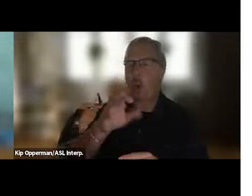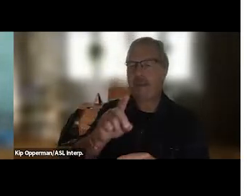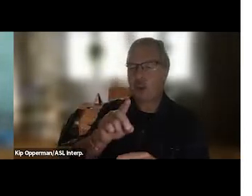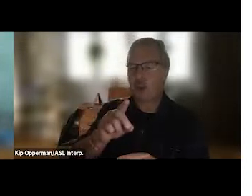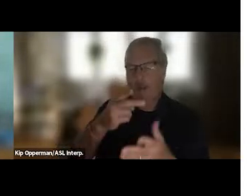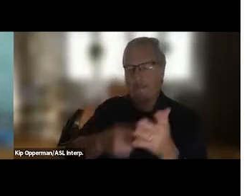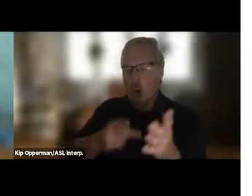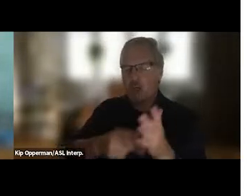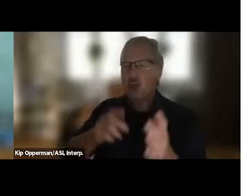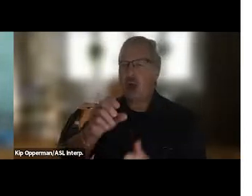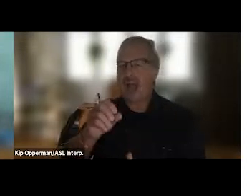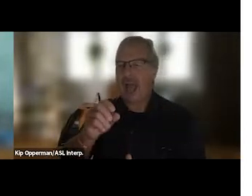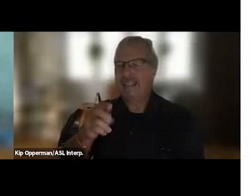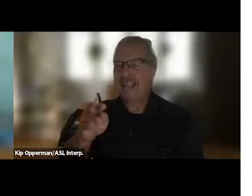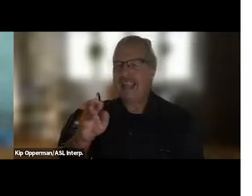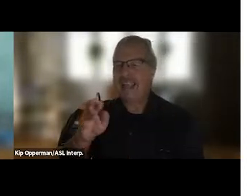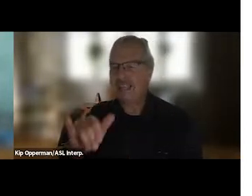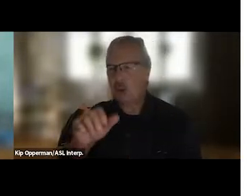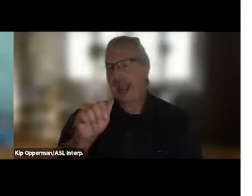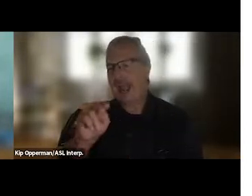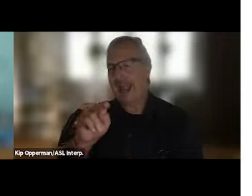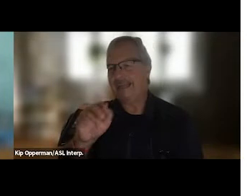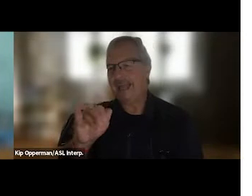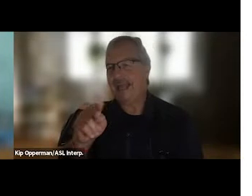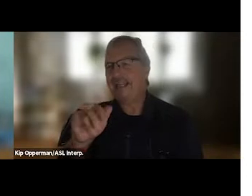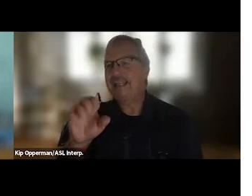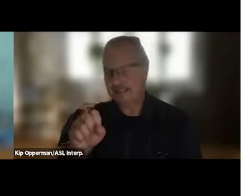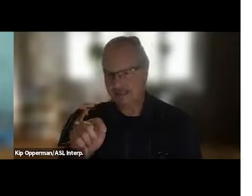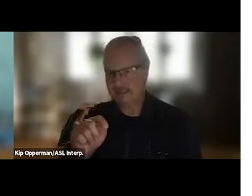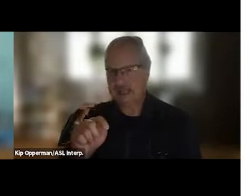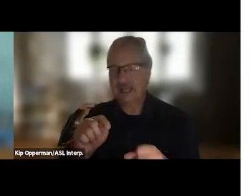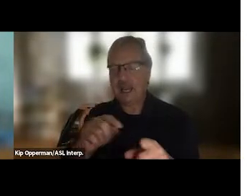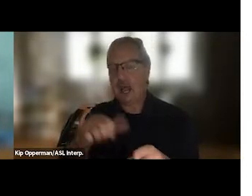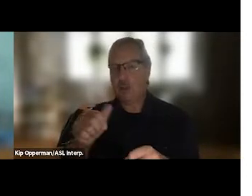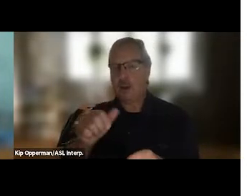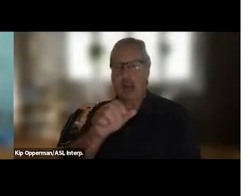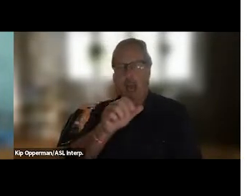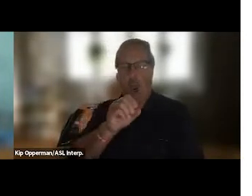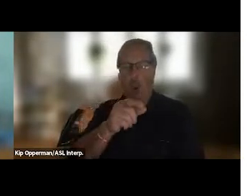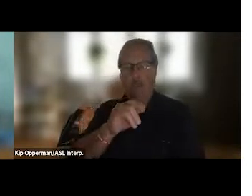And naloxone is a class of medication called opioid antagonist. Buprenorphine alone